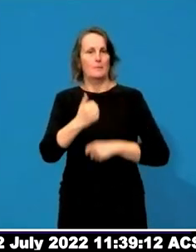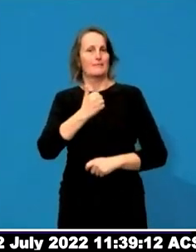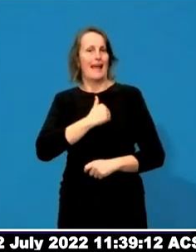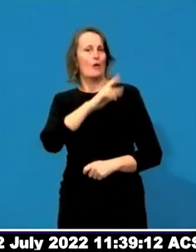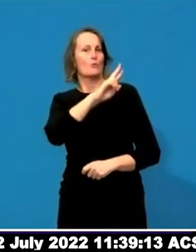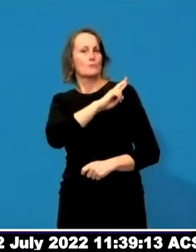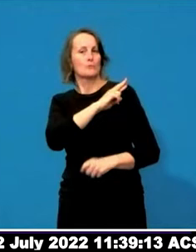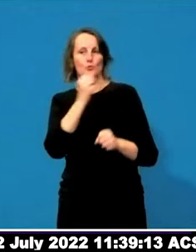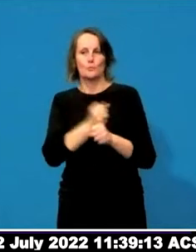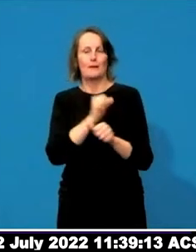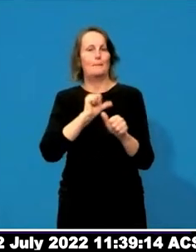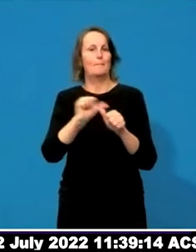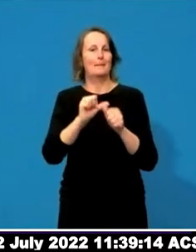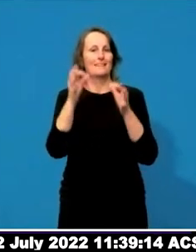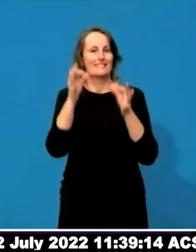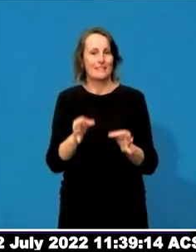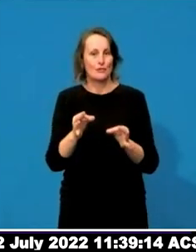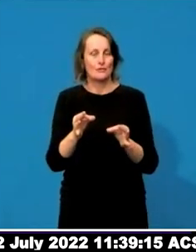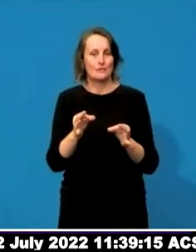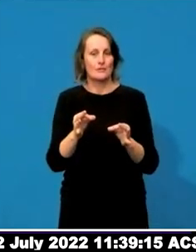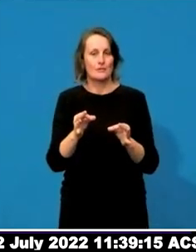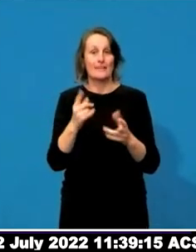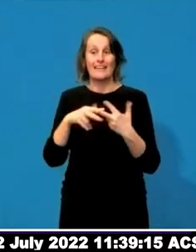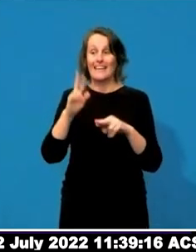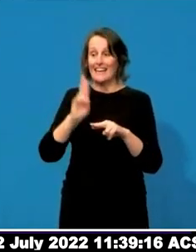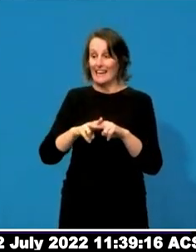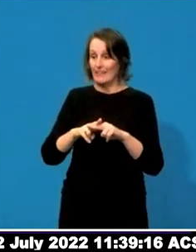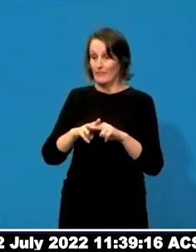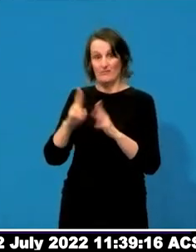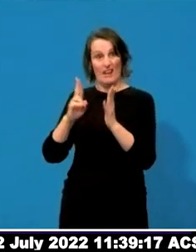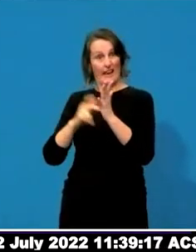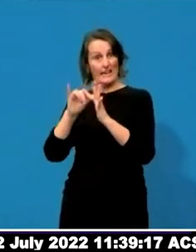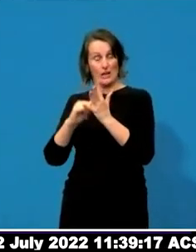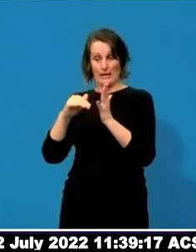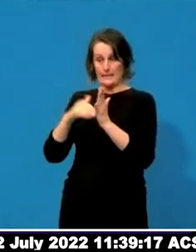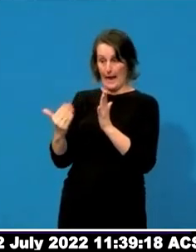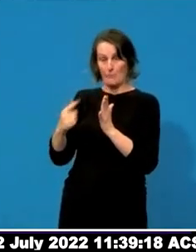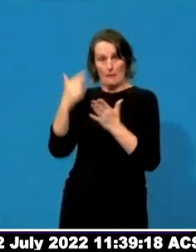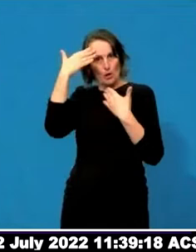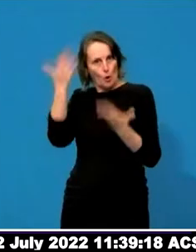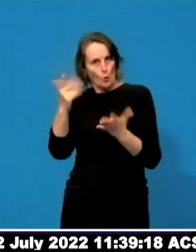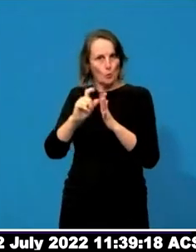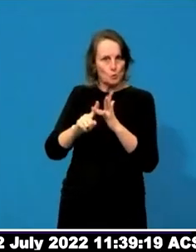If we know good, we do good decision. If we know better, we make better decisions. Yes. Yeah, no, absolutely.